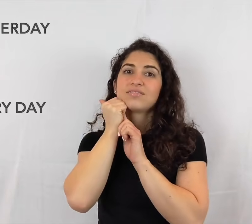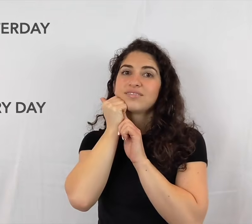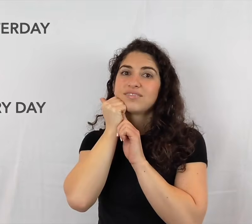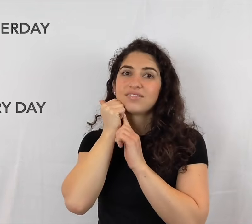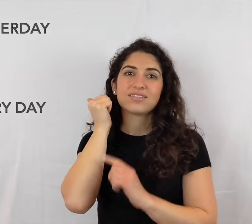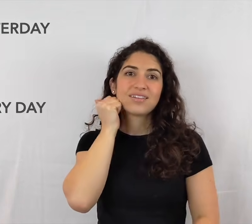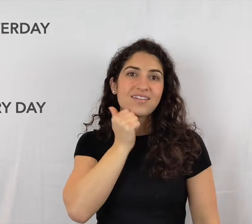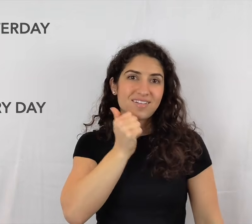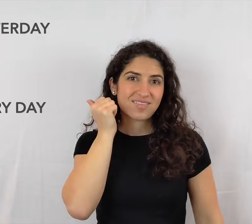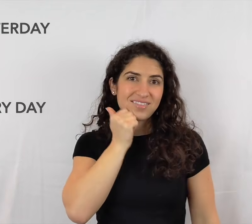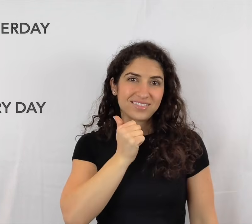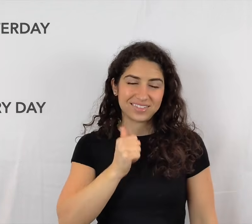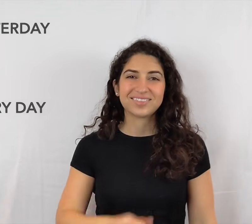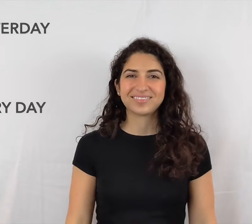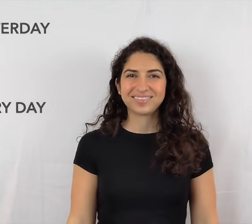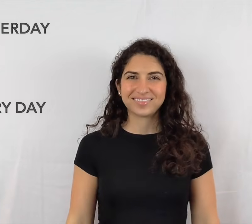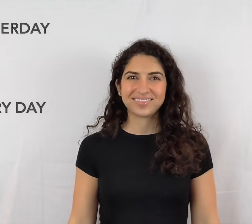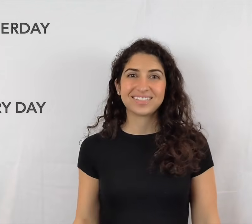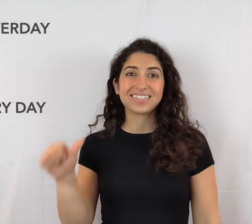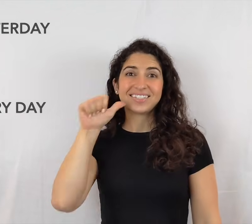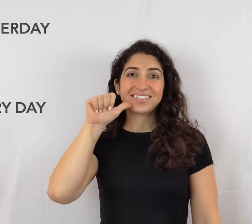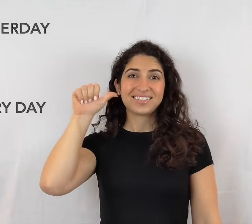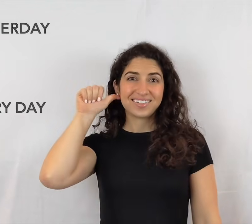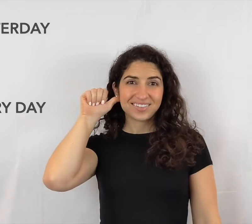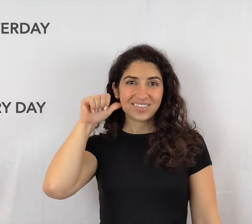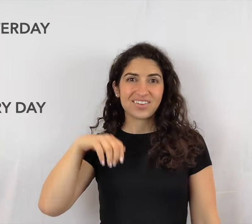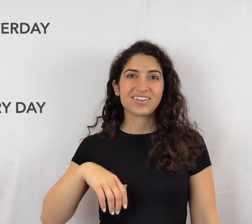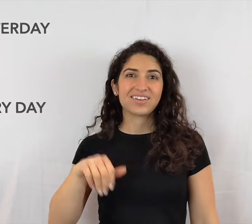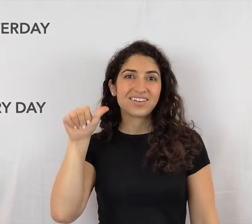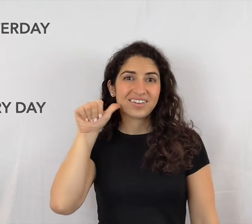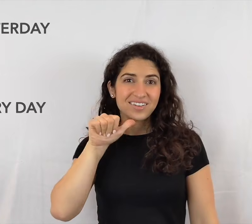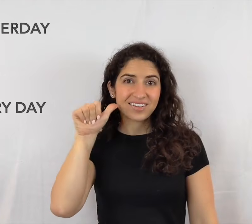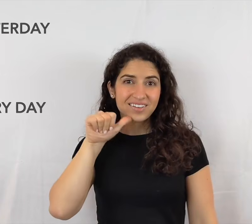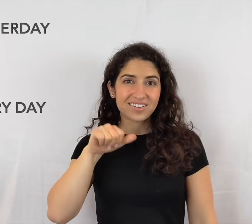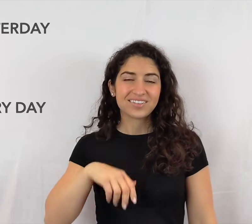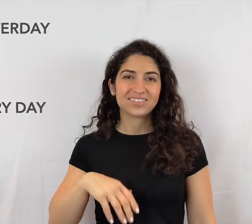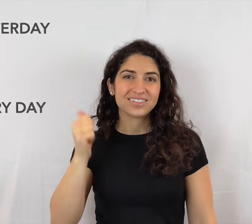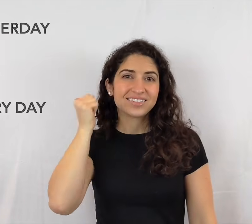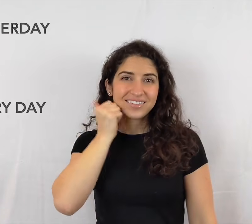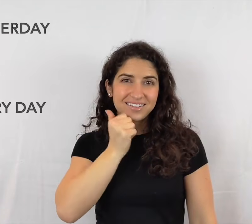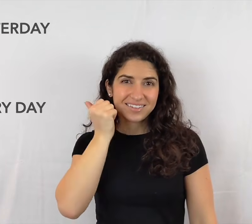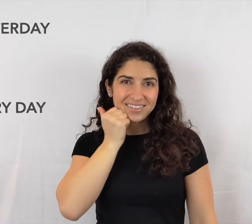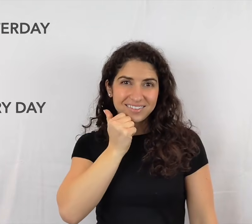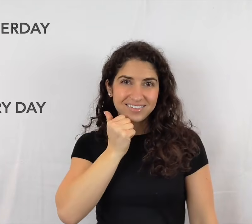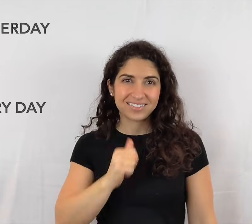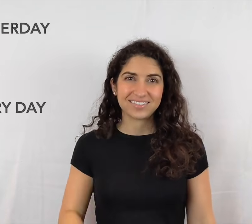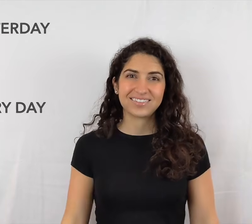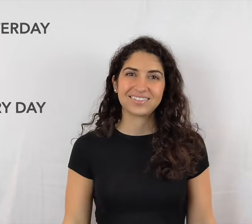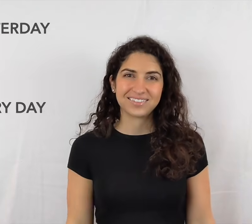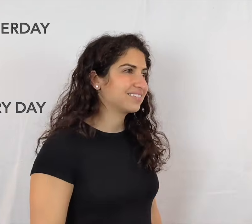Every day Yesterday, girl, every day.